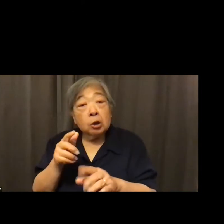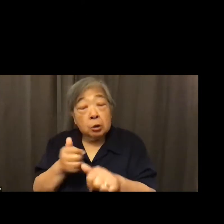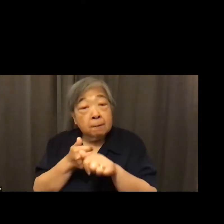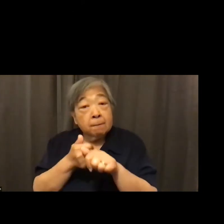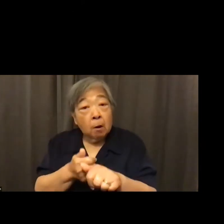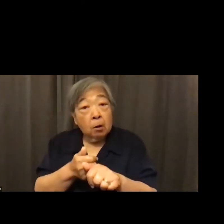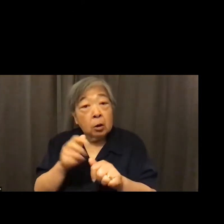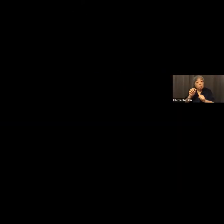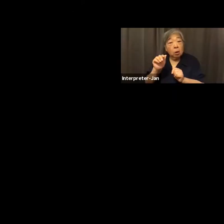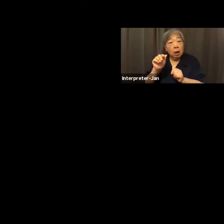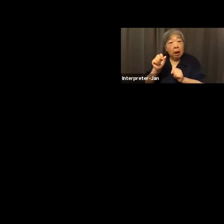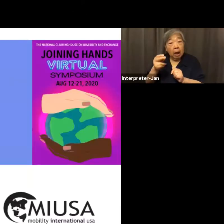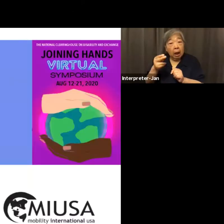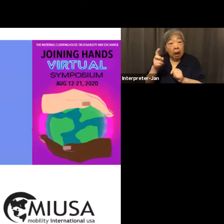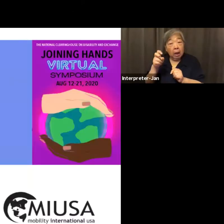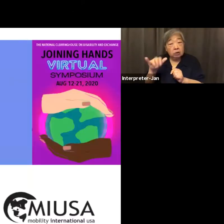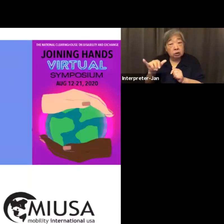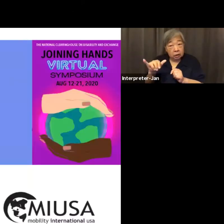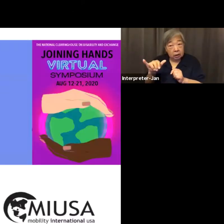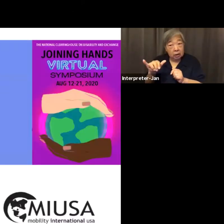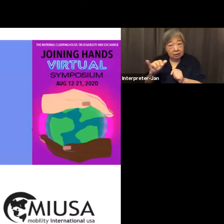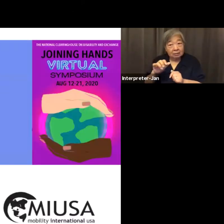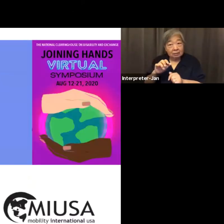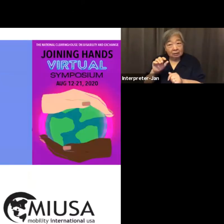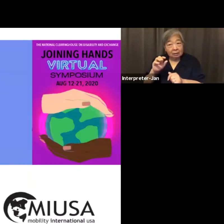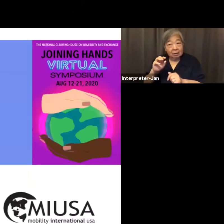Tweeting at the #joininghands.